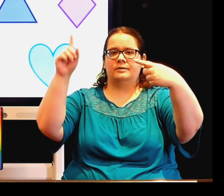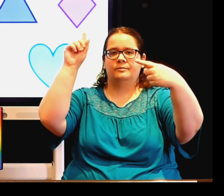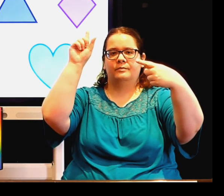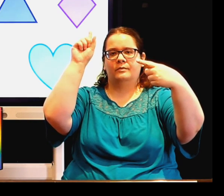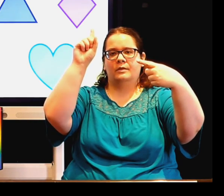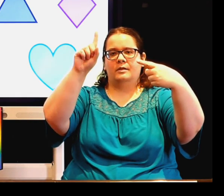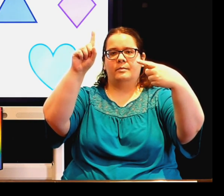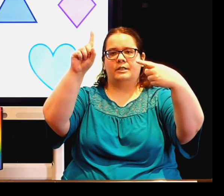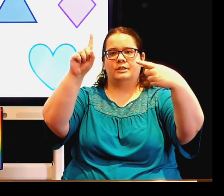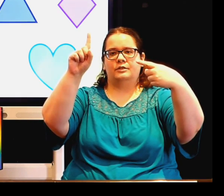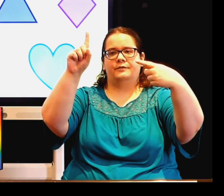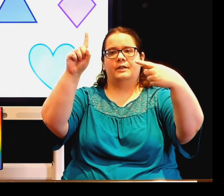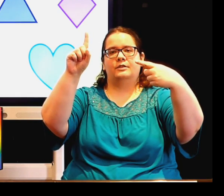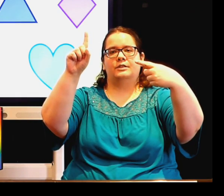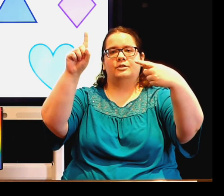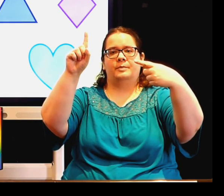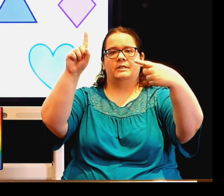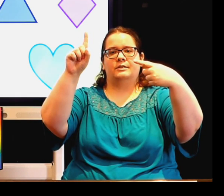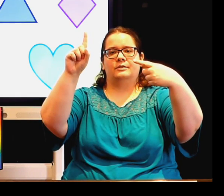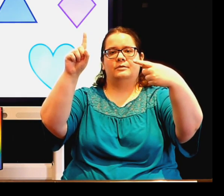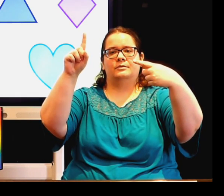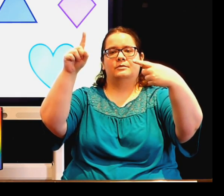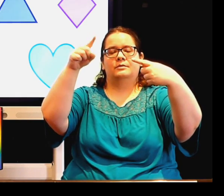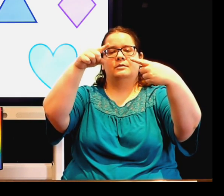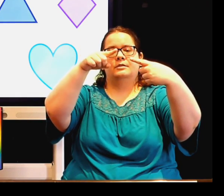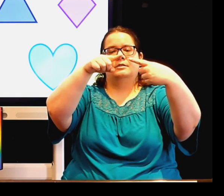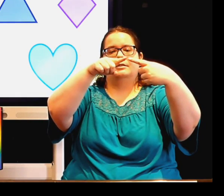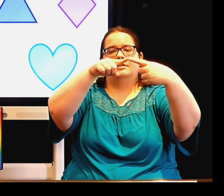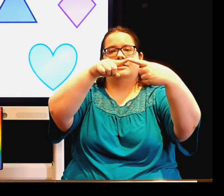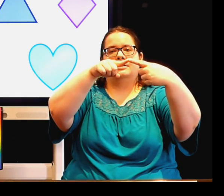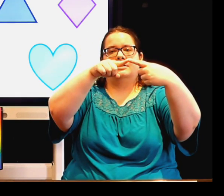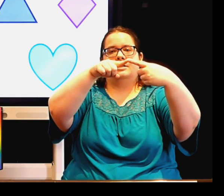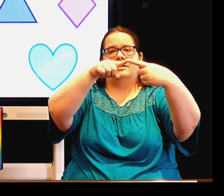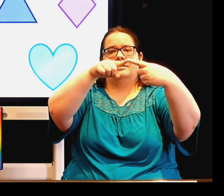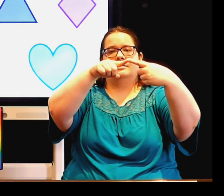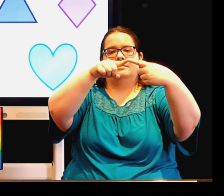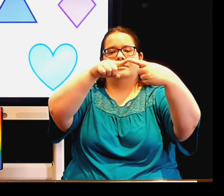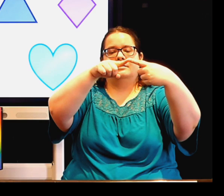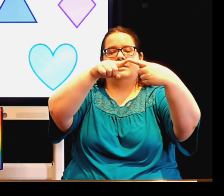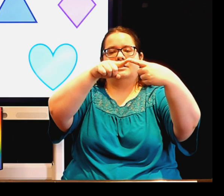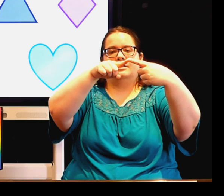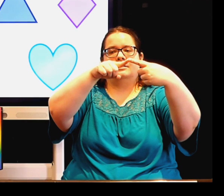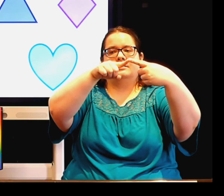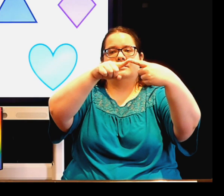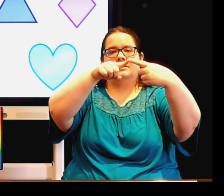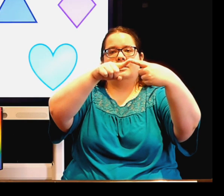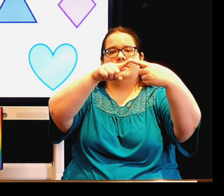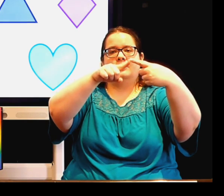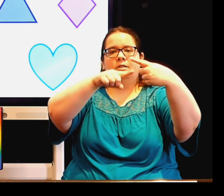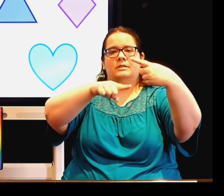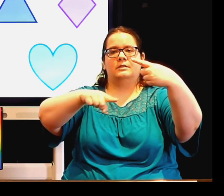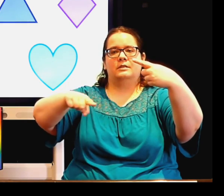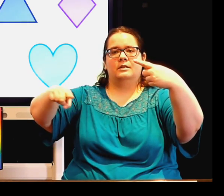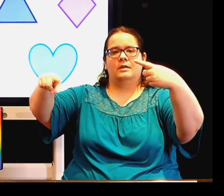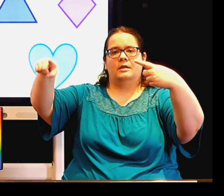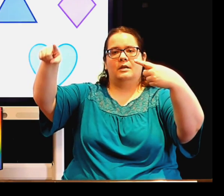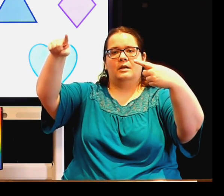imagine your finger is your pencil. You're going to start at your starting point and